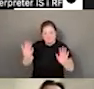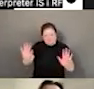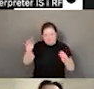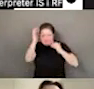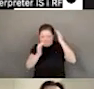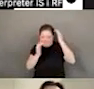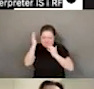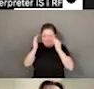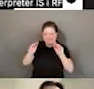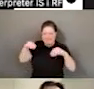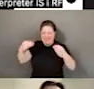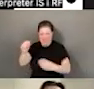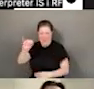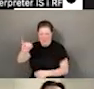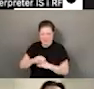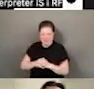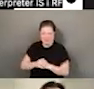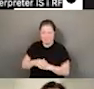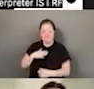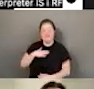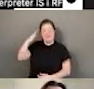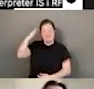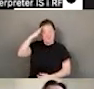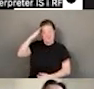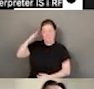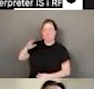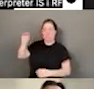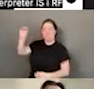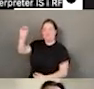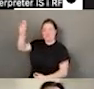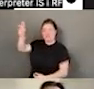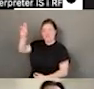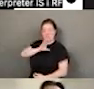that European Commission funding has the new Horizon projects and proposals.